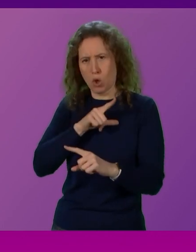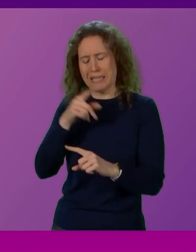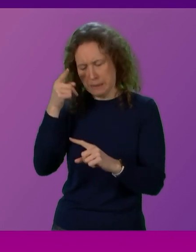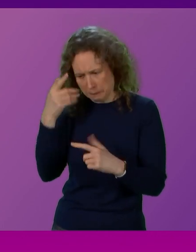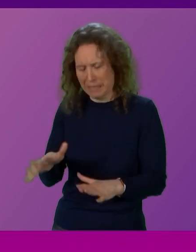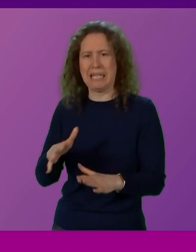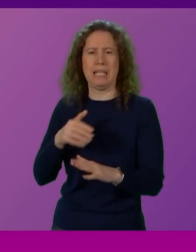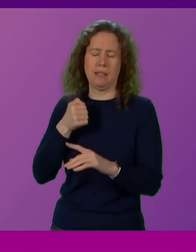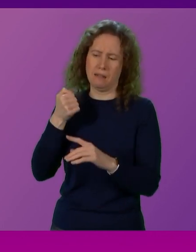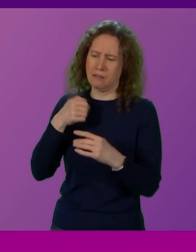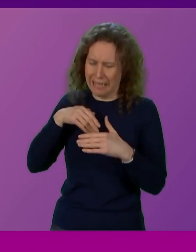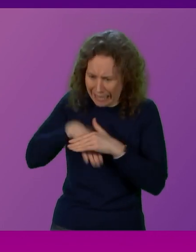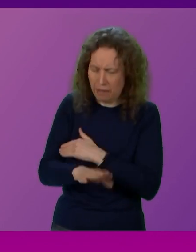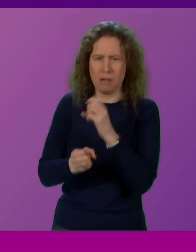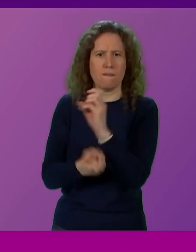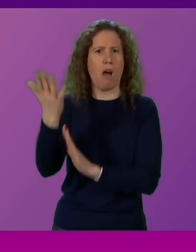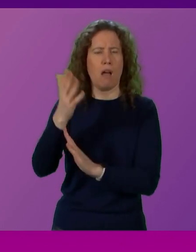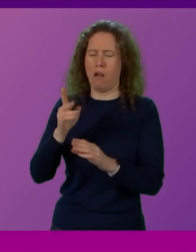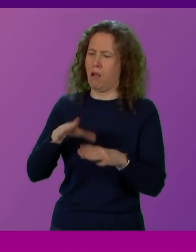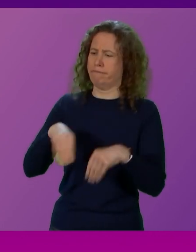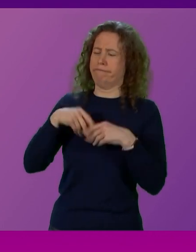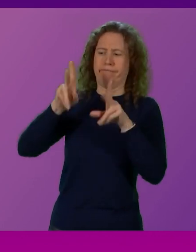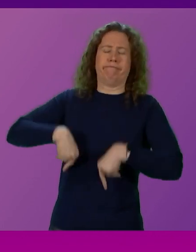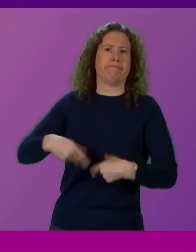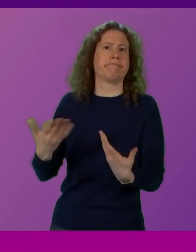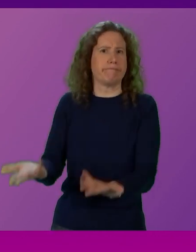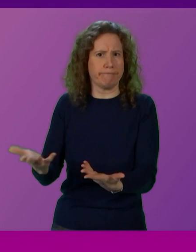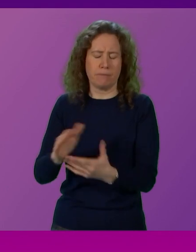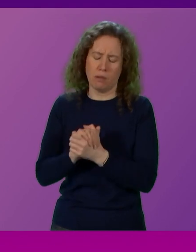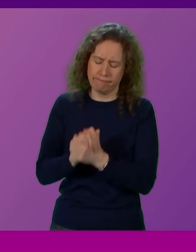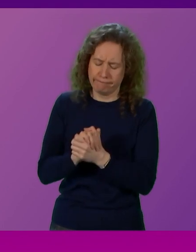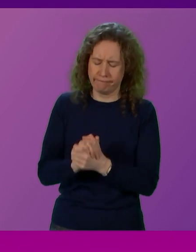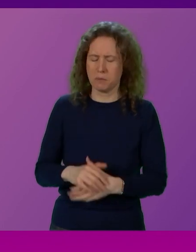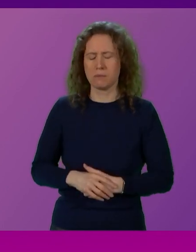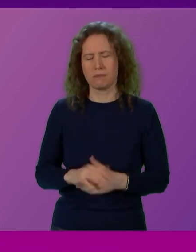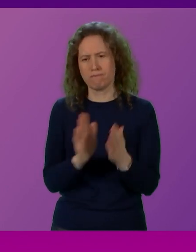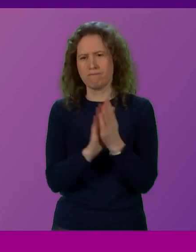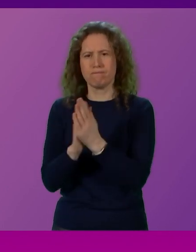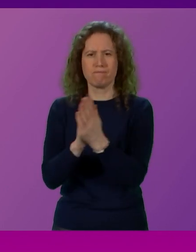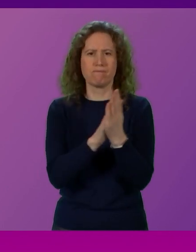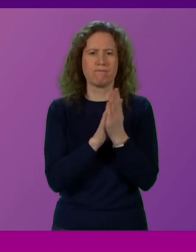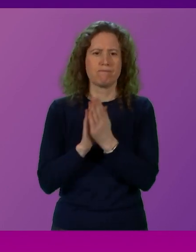gallantry.